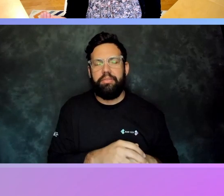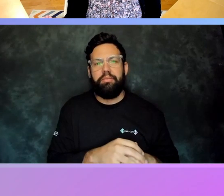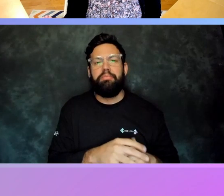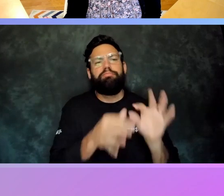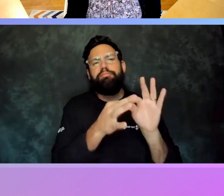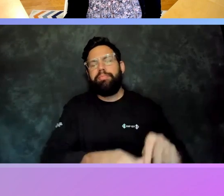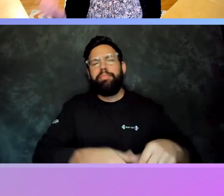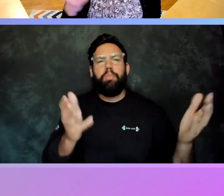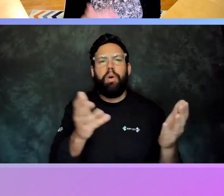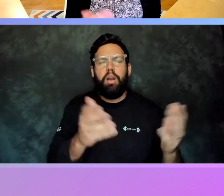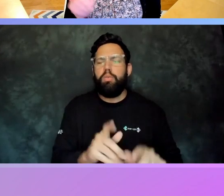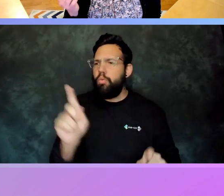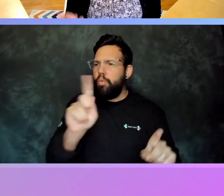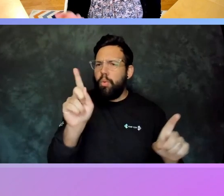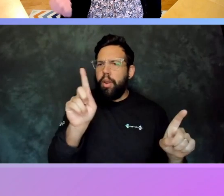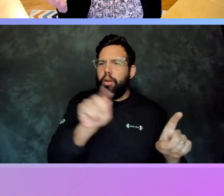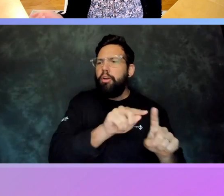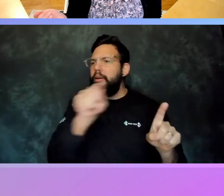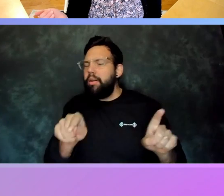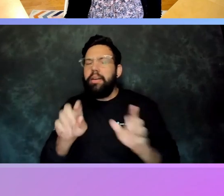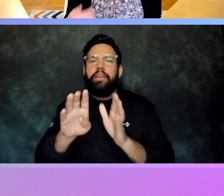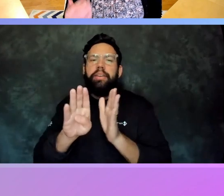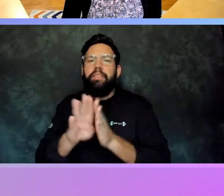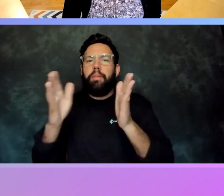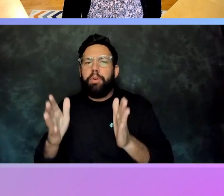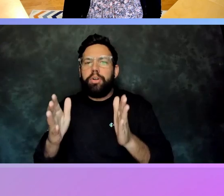product that has been around for are pretty 30 years, much unusable for a